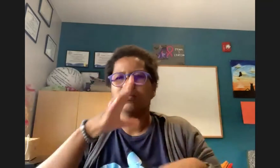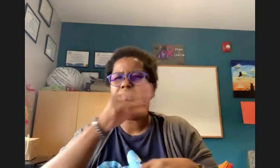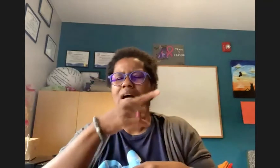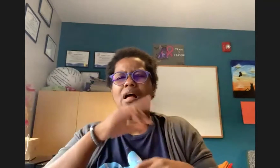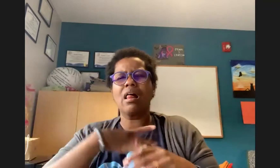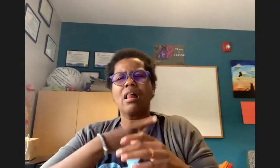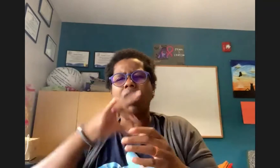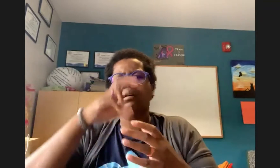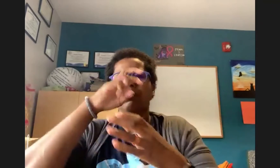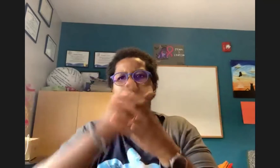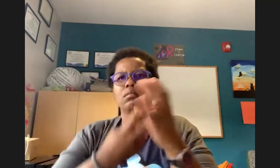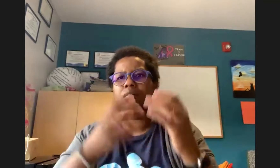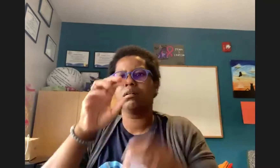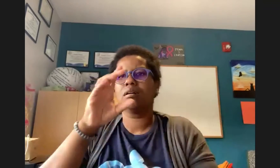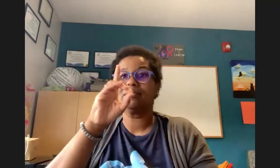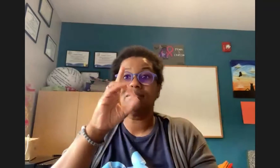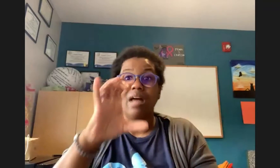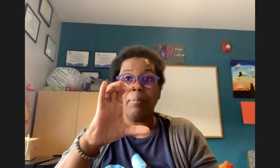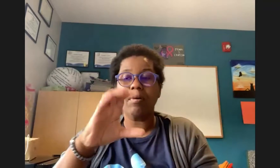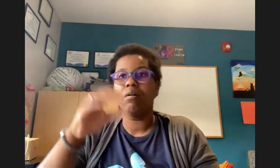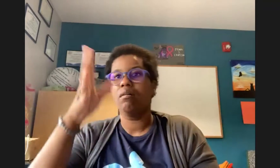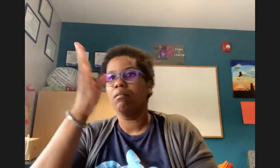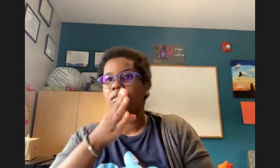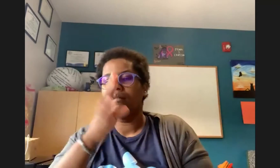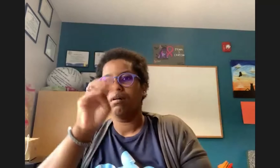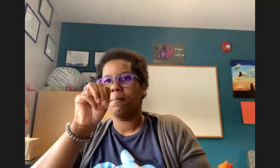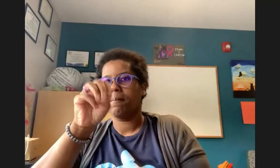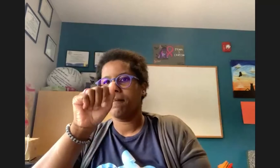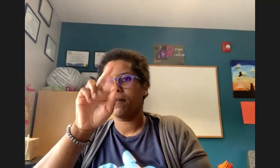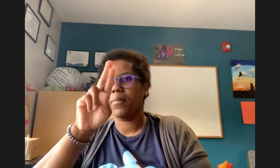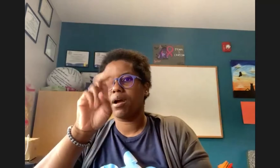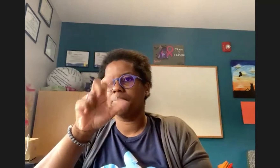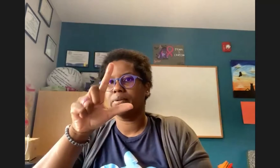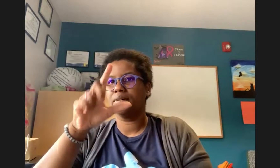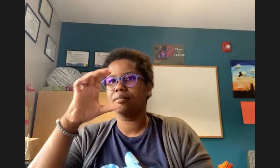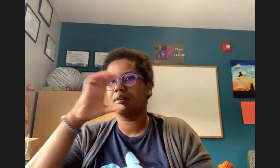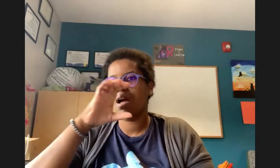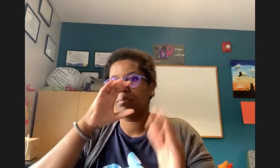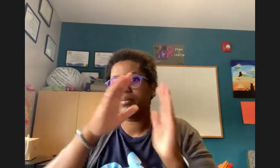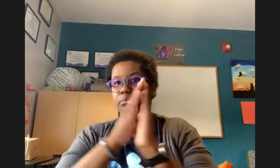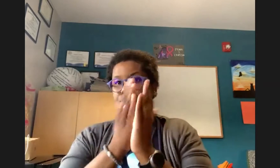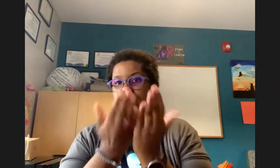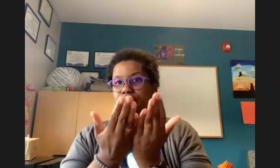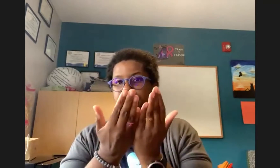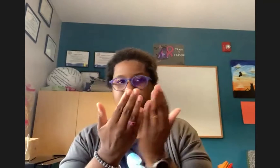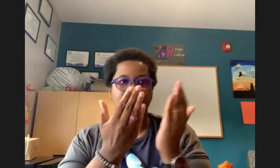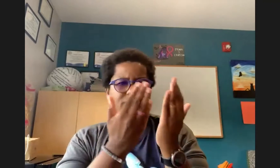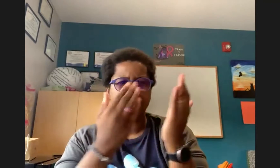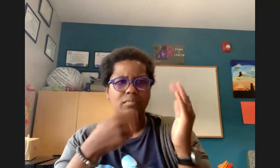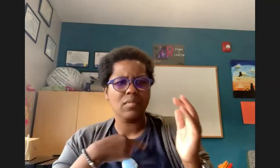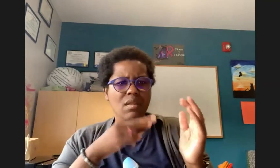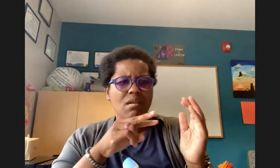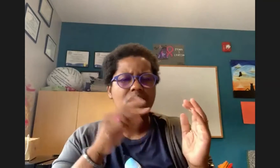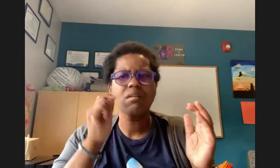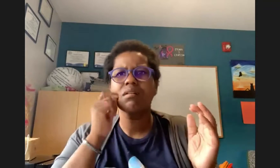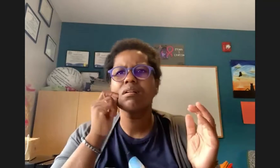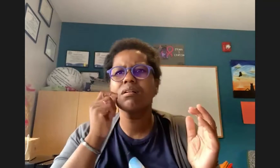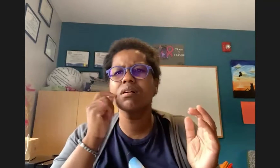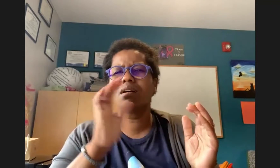He liked the DC, Marvel Comics universes, and had comic books out all the time.